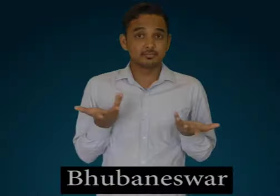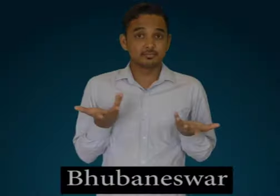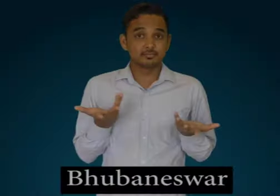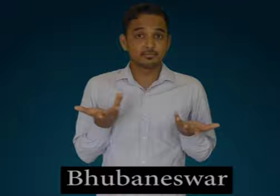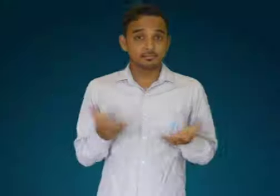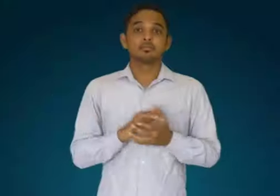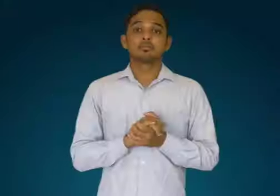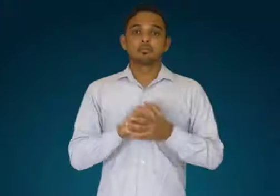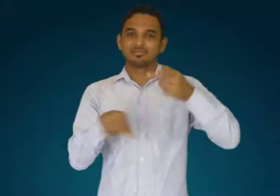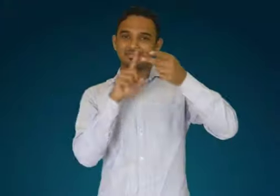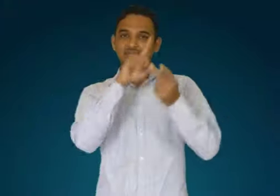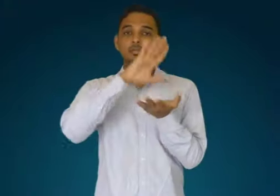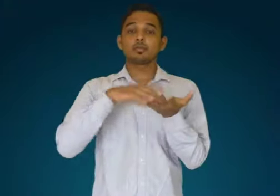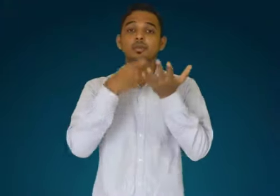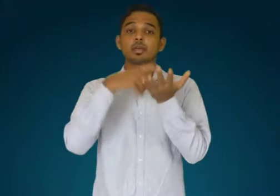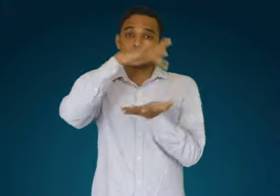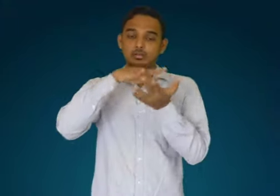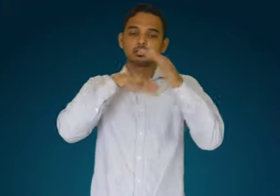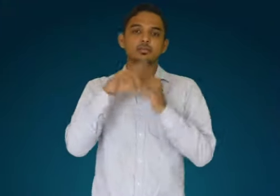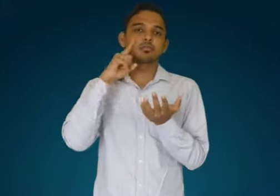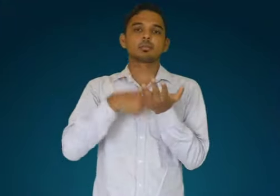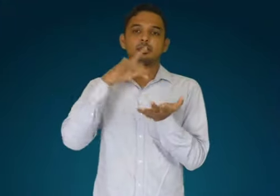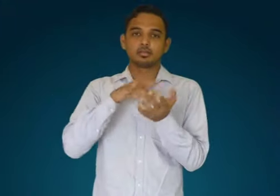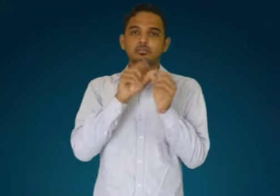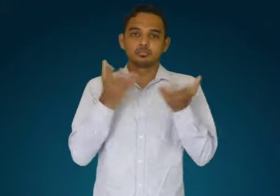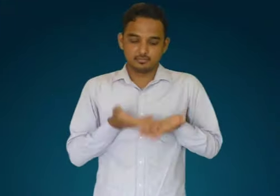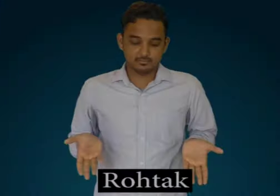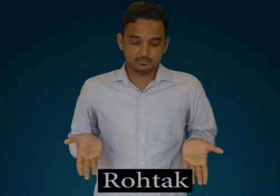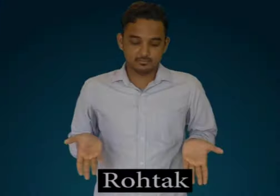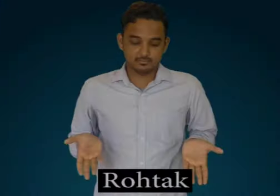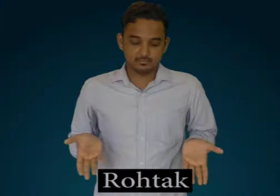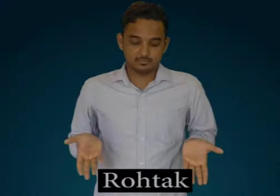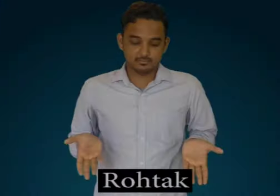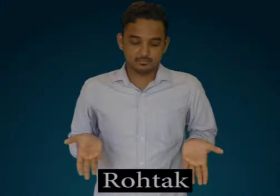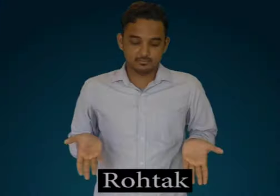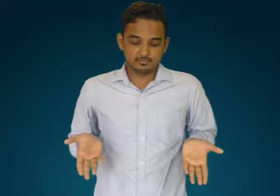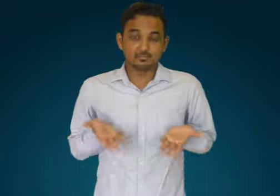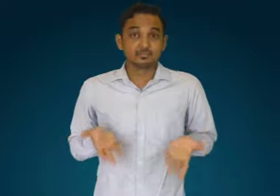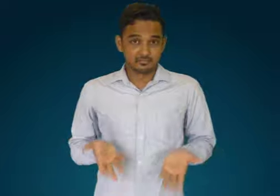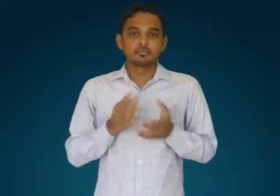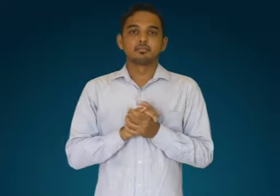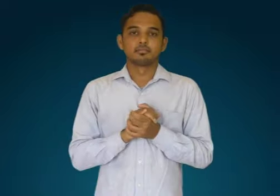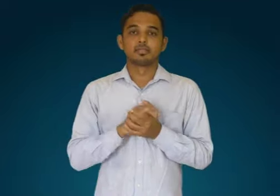development this was about the teaching and learning endeavors alongside which the p2p dm project